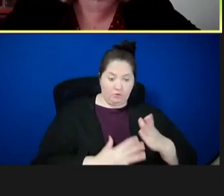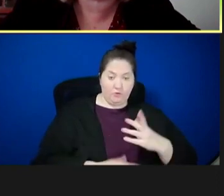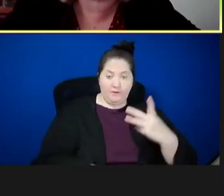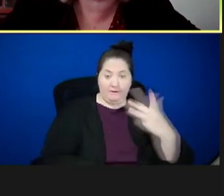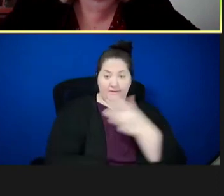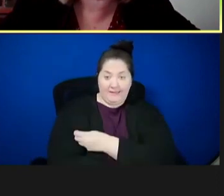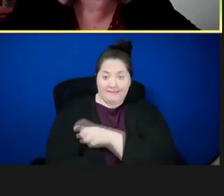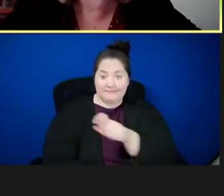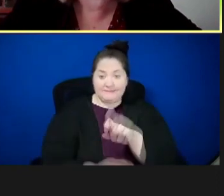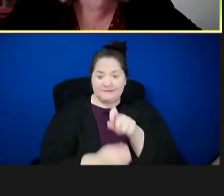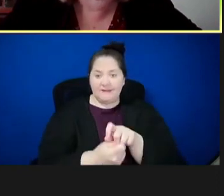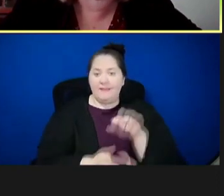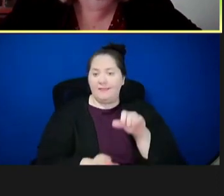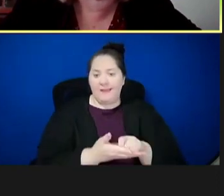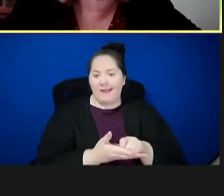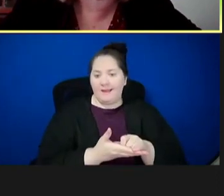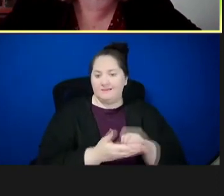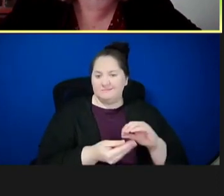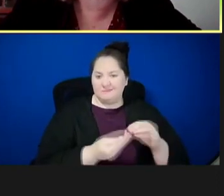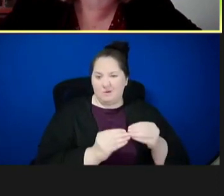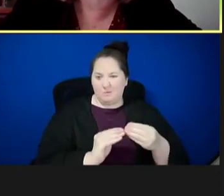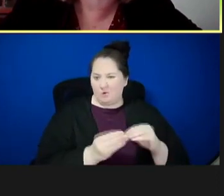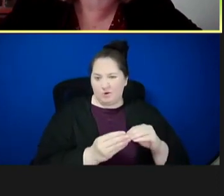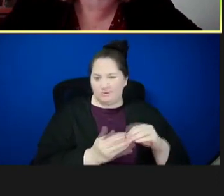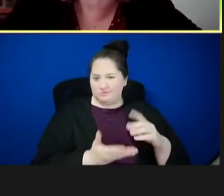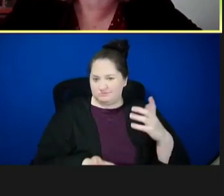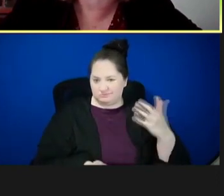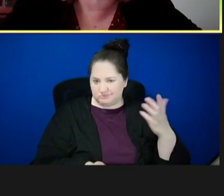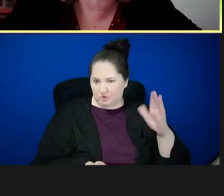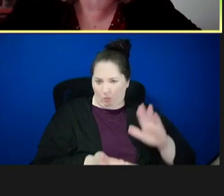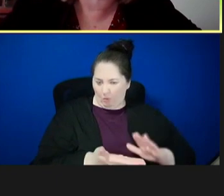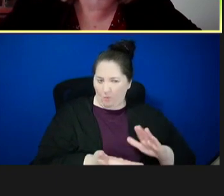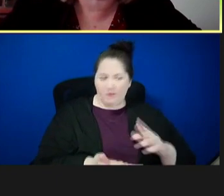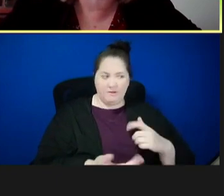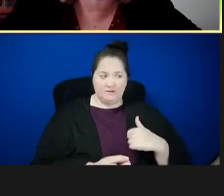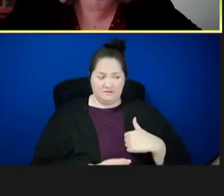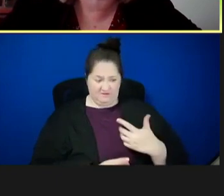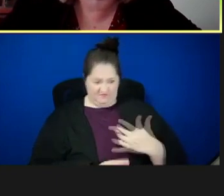is low. And so if they don't believe in the protective aspect of vaccination,